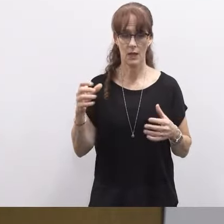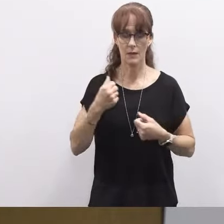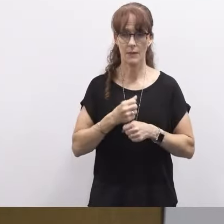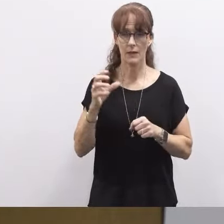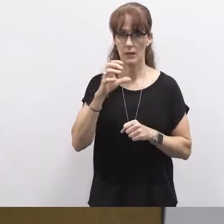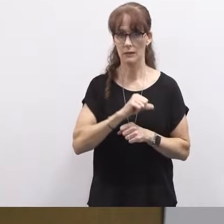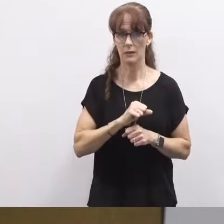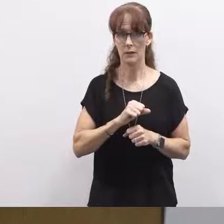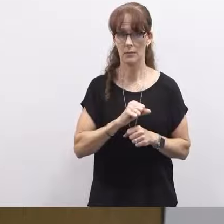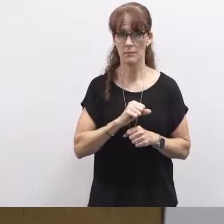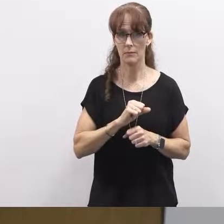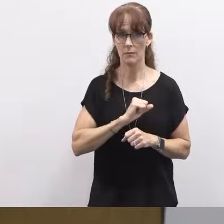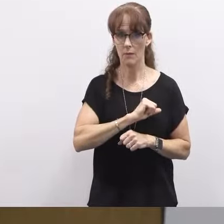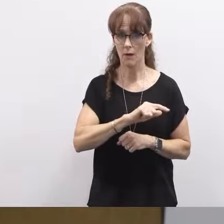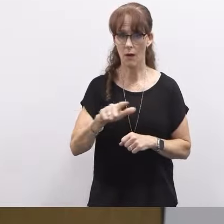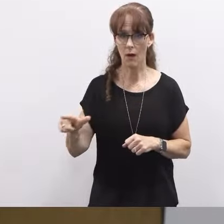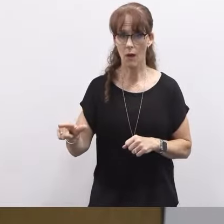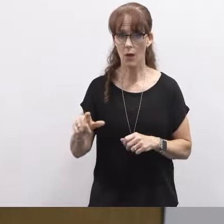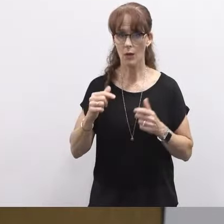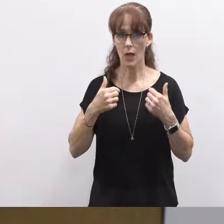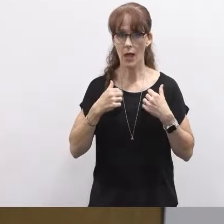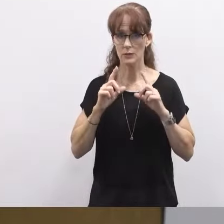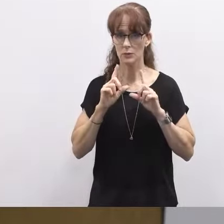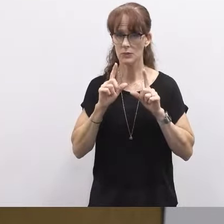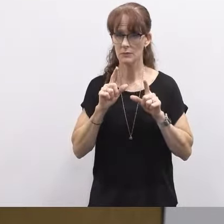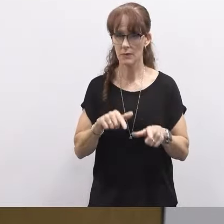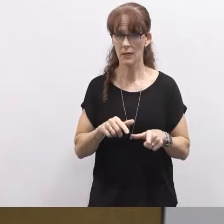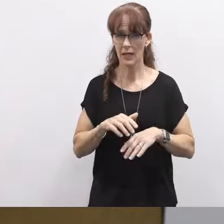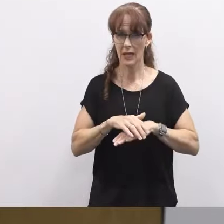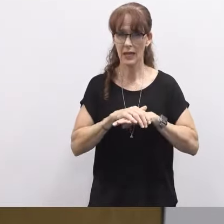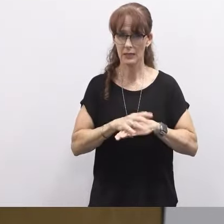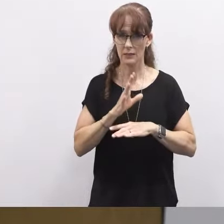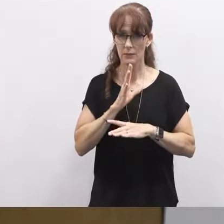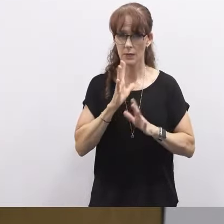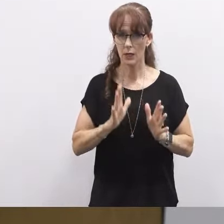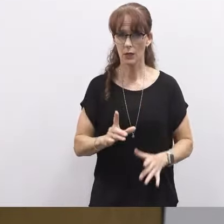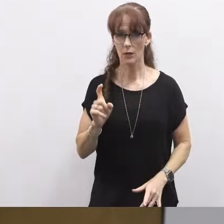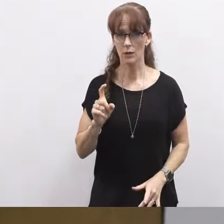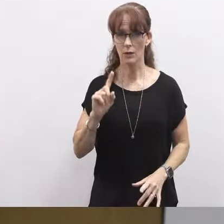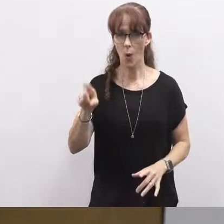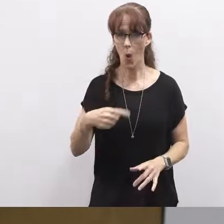that everybody who has responded is an English speaker or only speaks English,